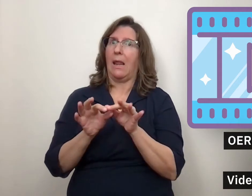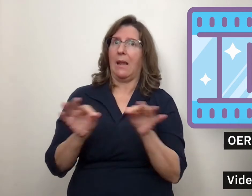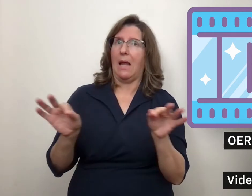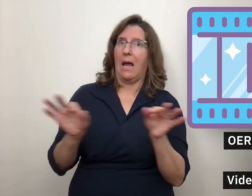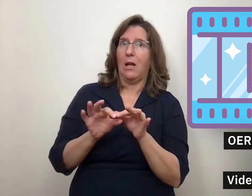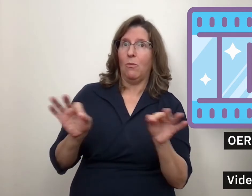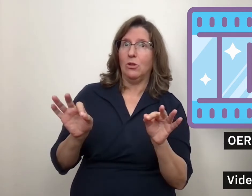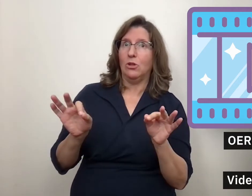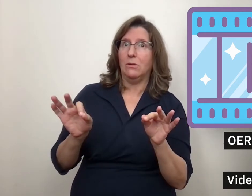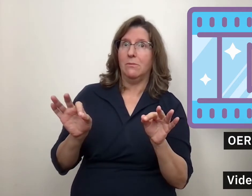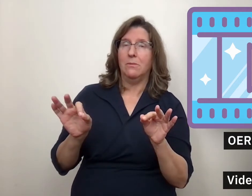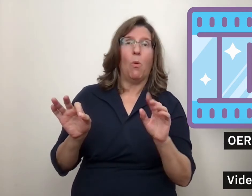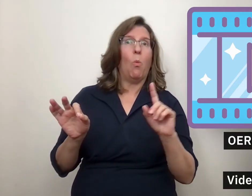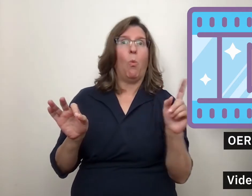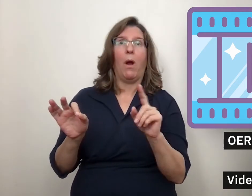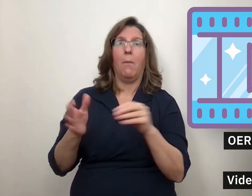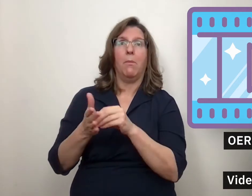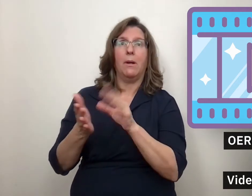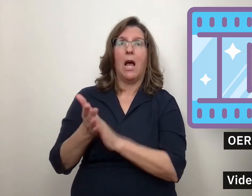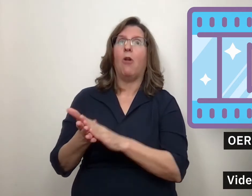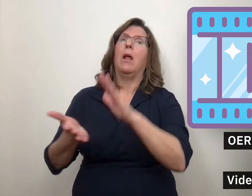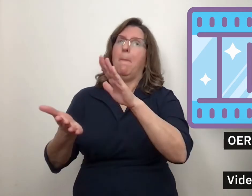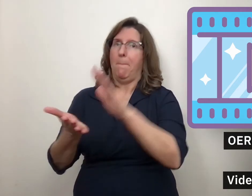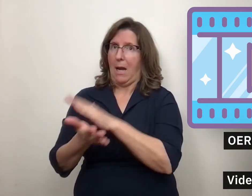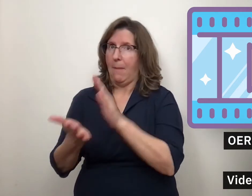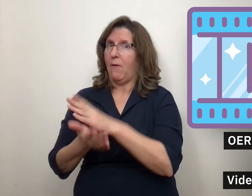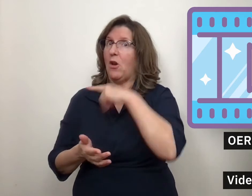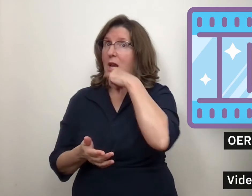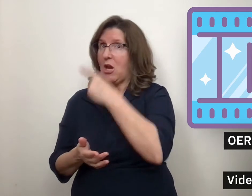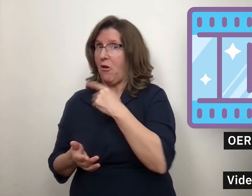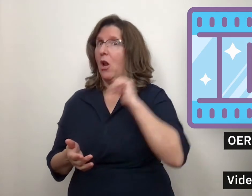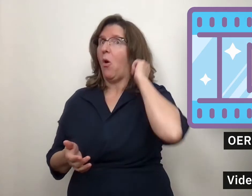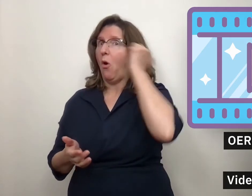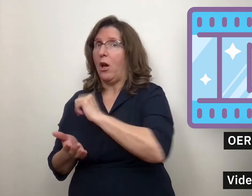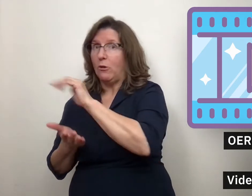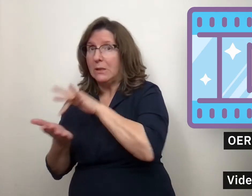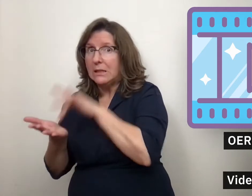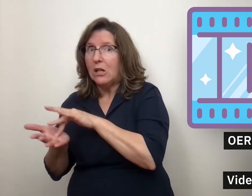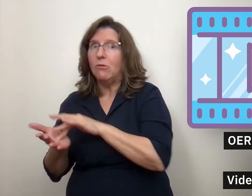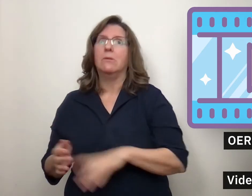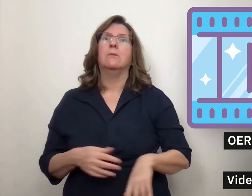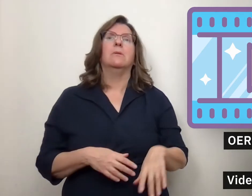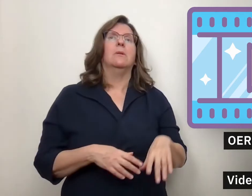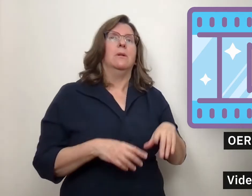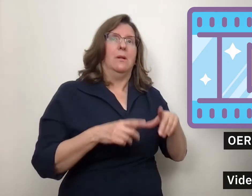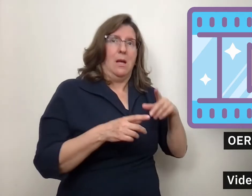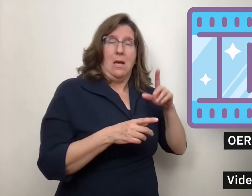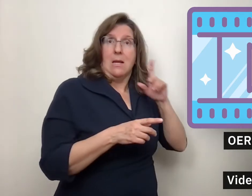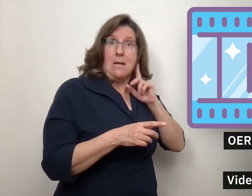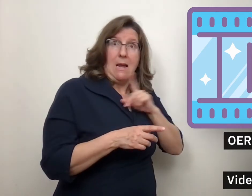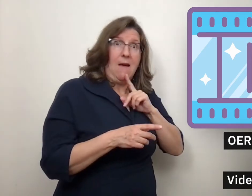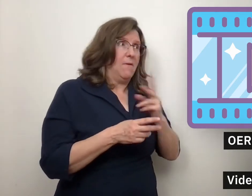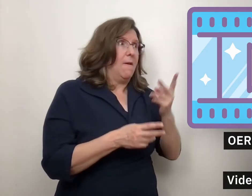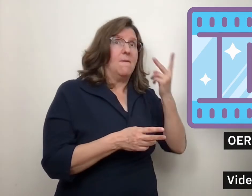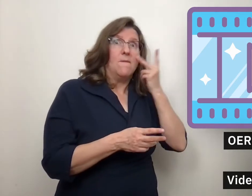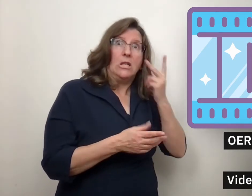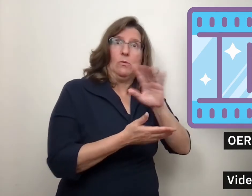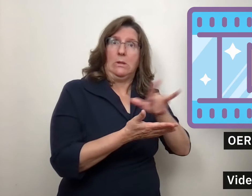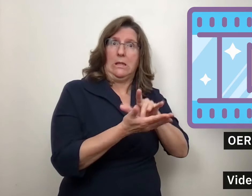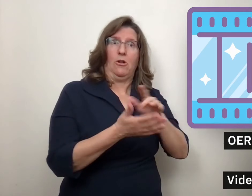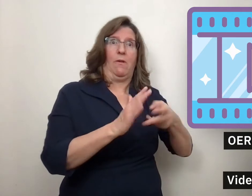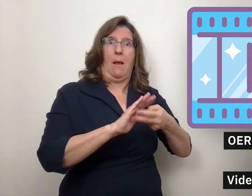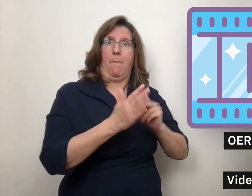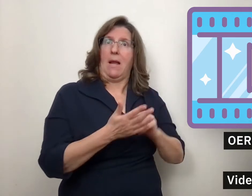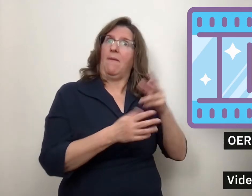Consider the mediums for the languages. Spoken languages use text and is audio centric.